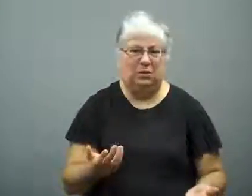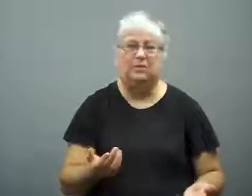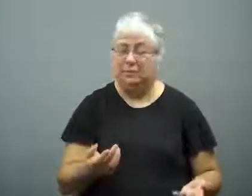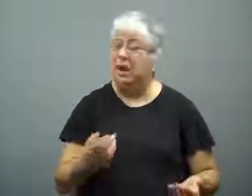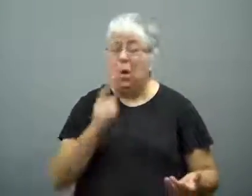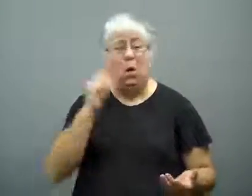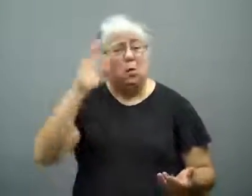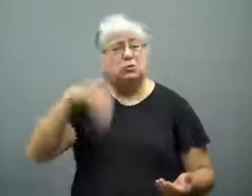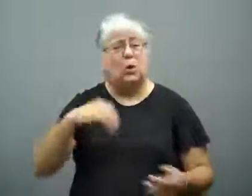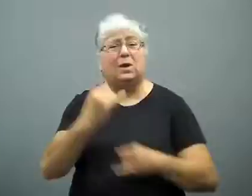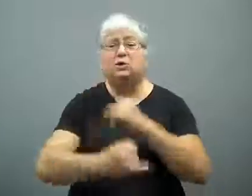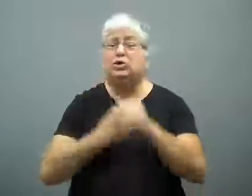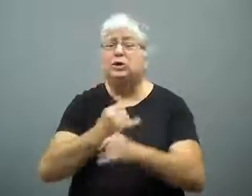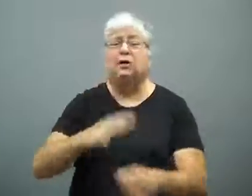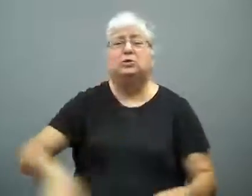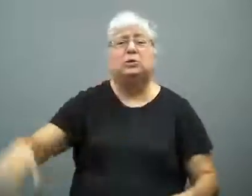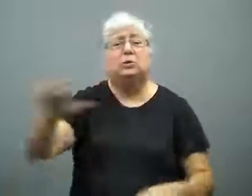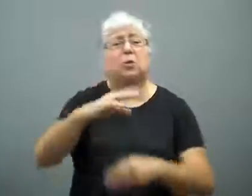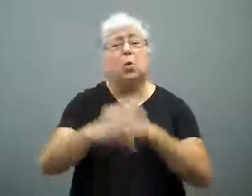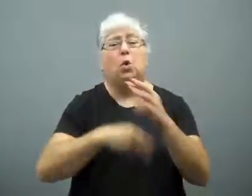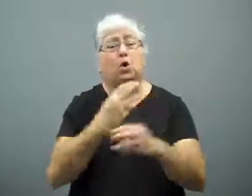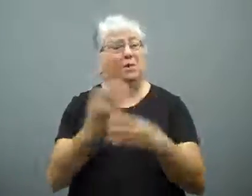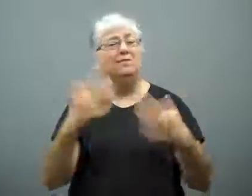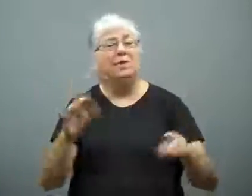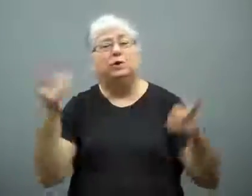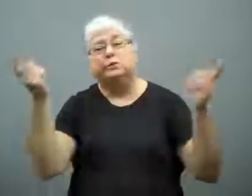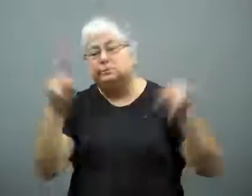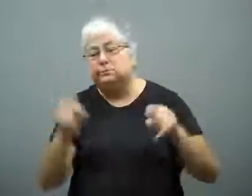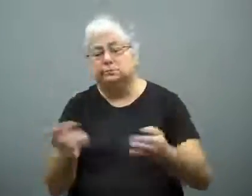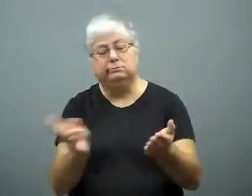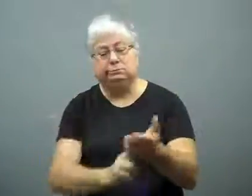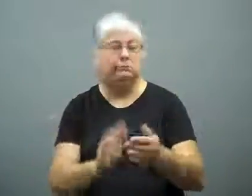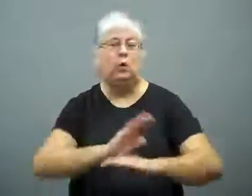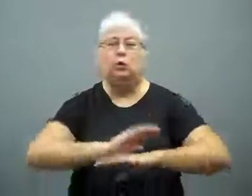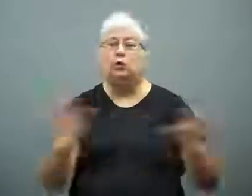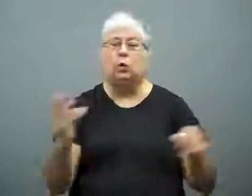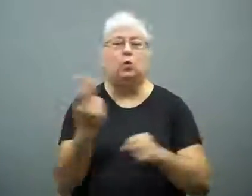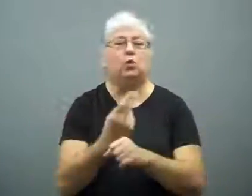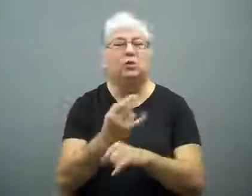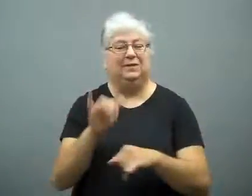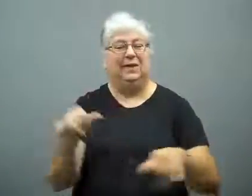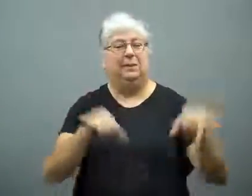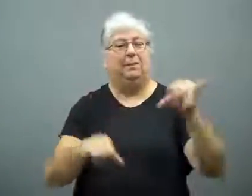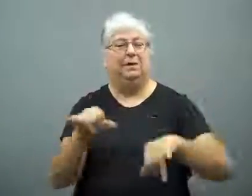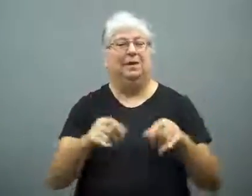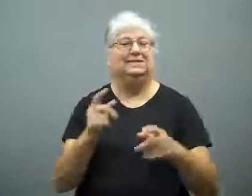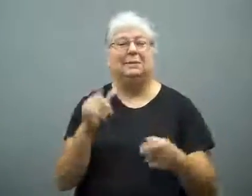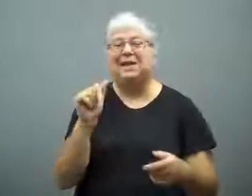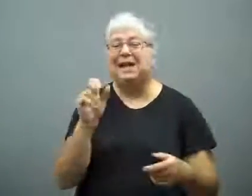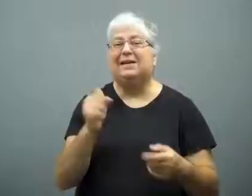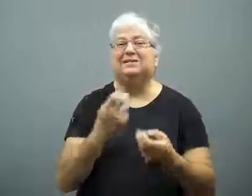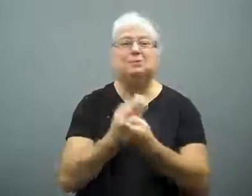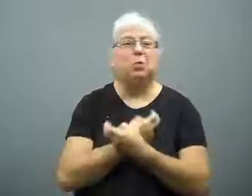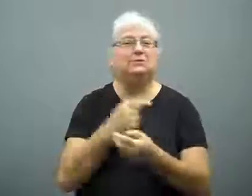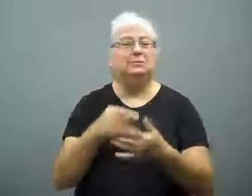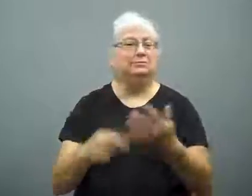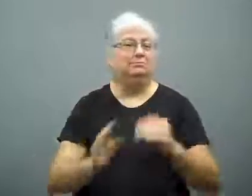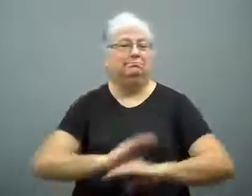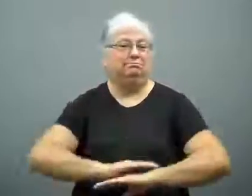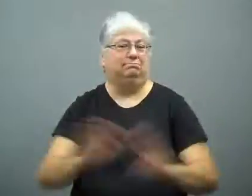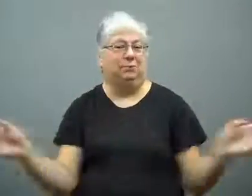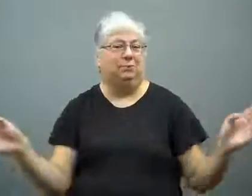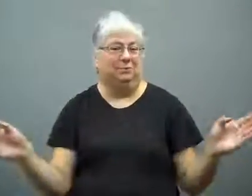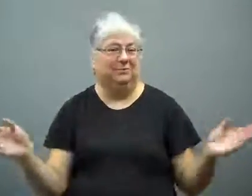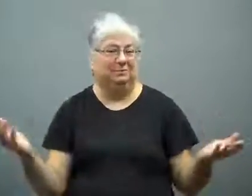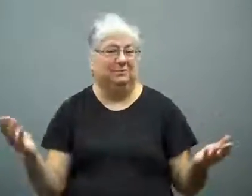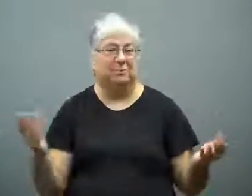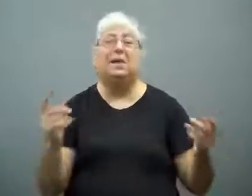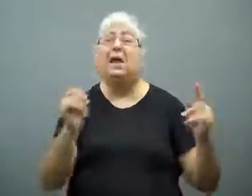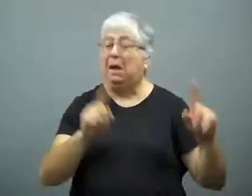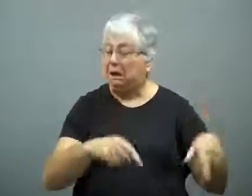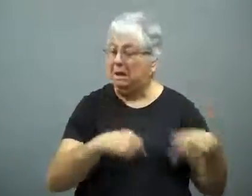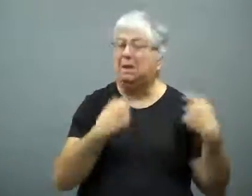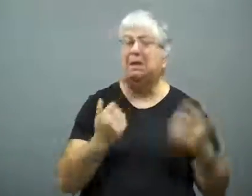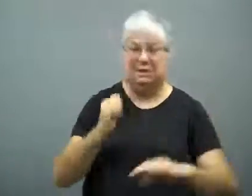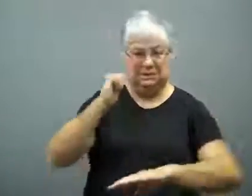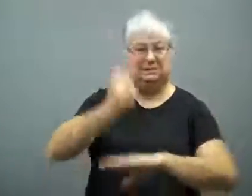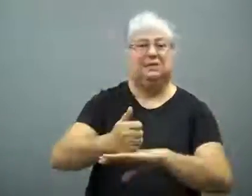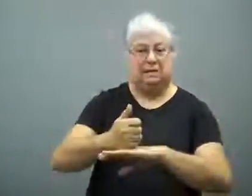There is already an international agreement banning chemical weapons.